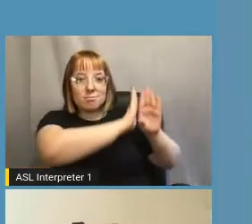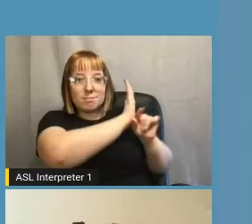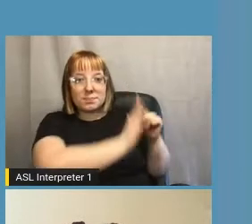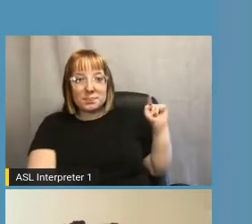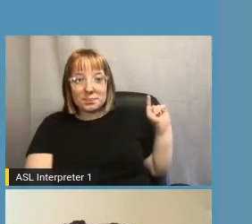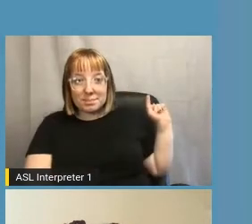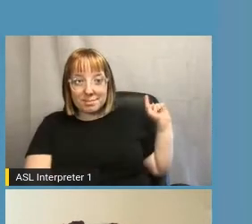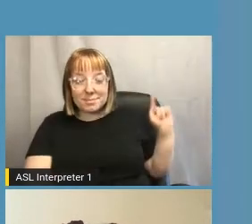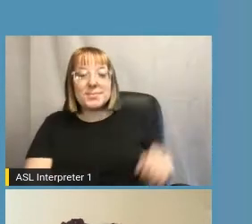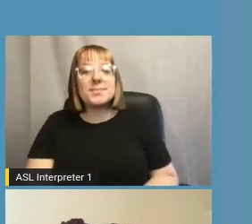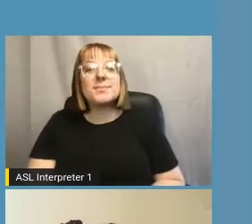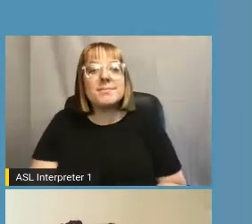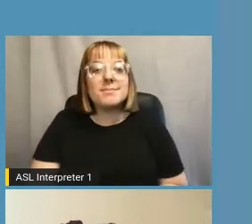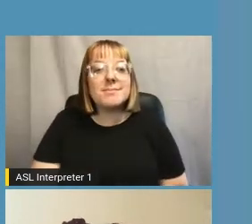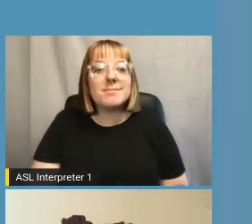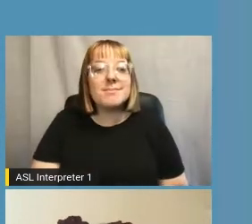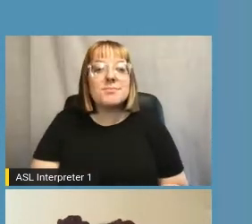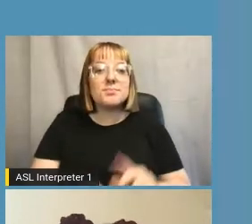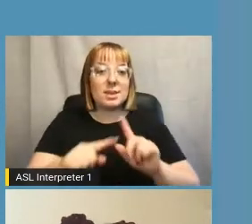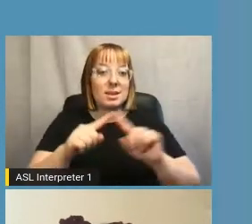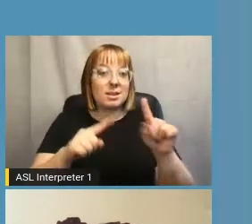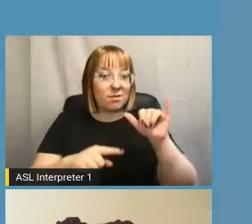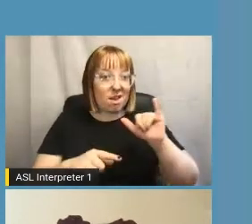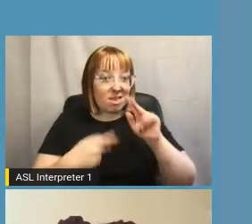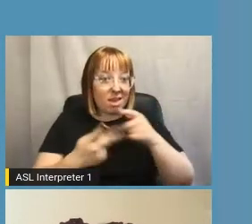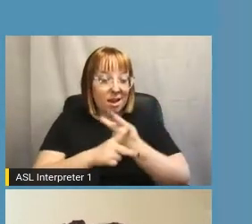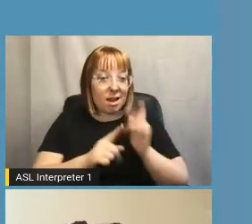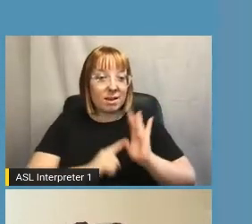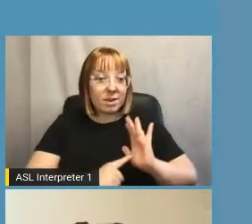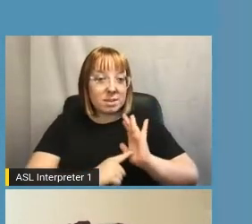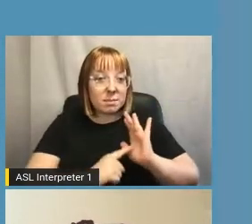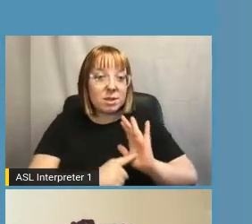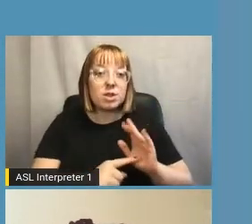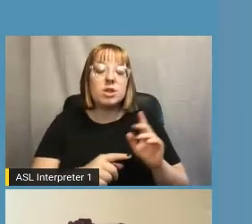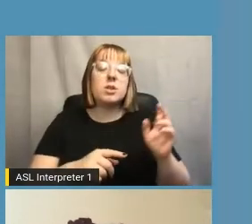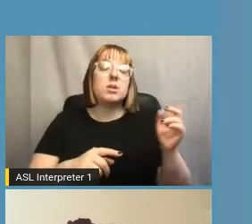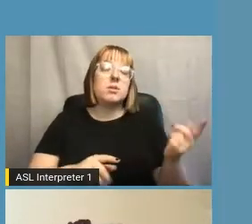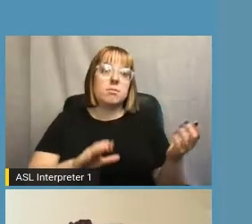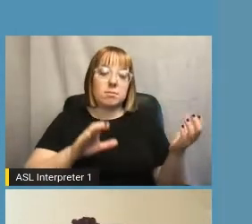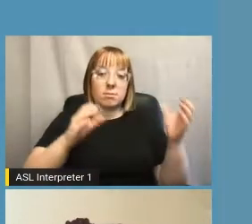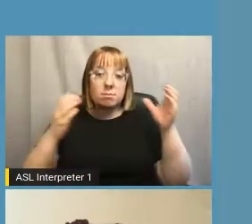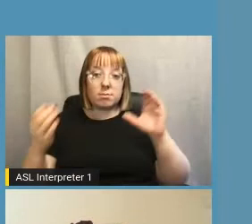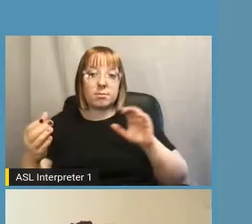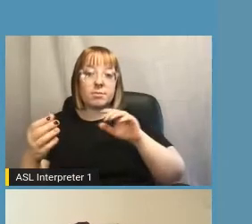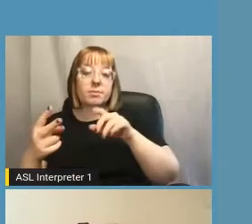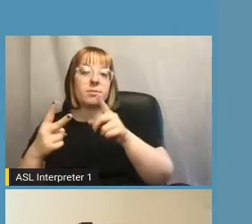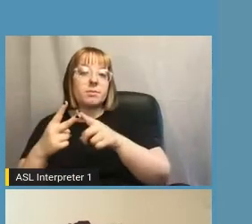there's a difference in in that kind of exhibition versus [ __ ] matrix which is current um kind of